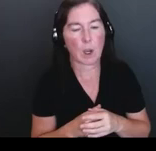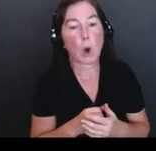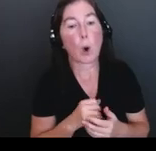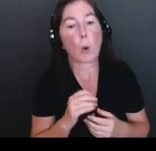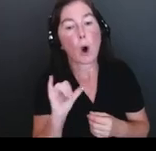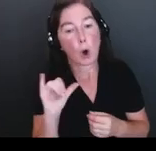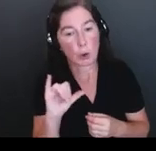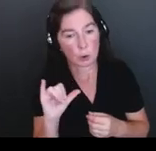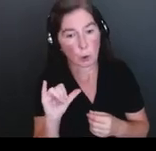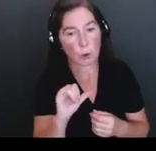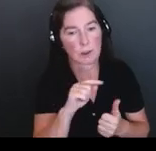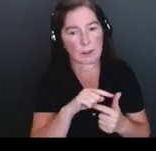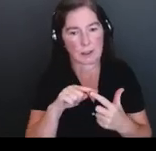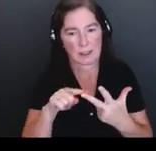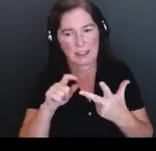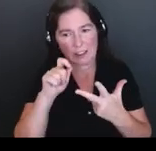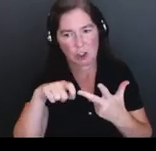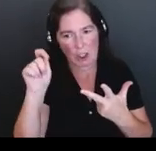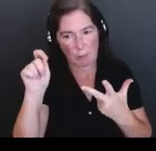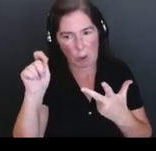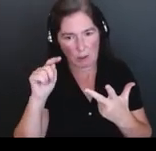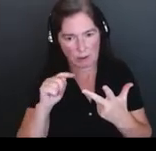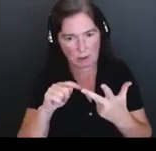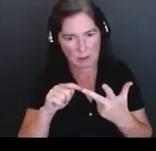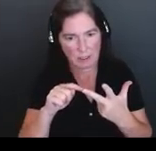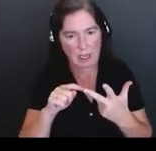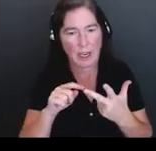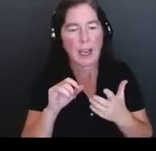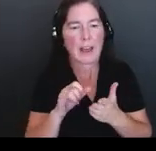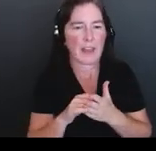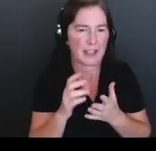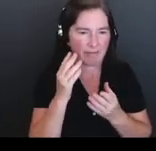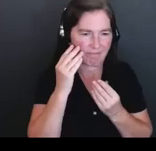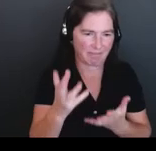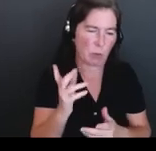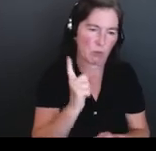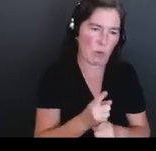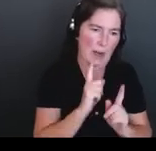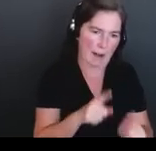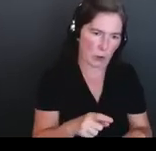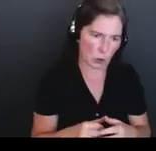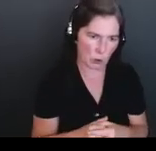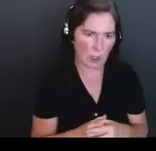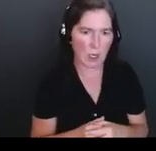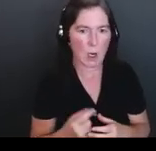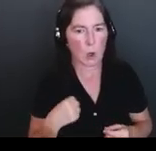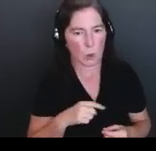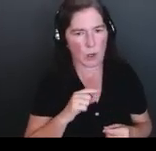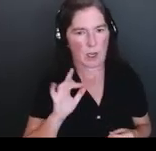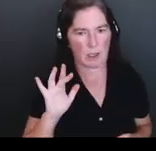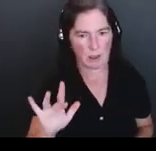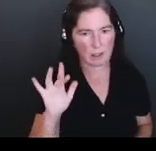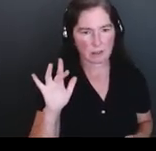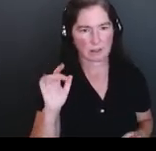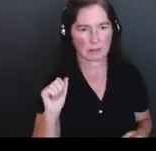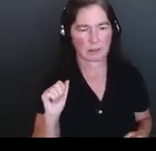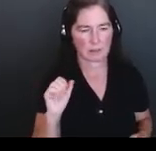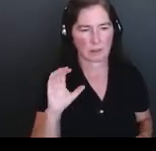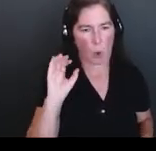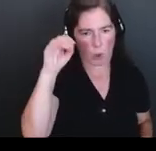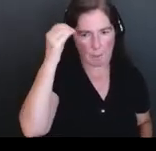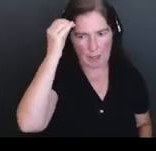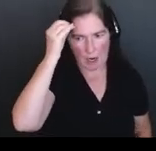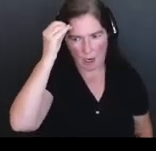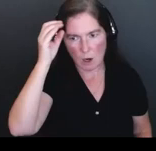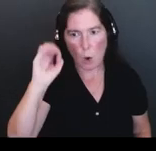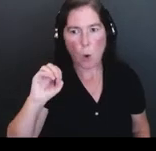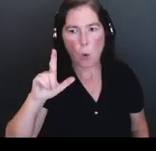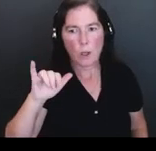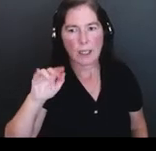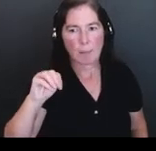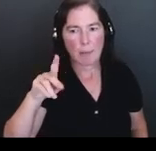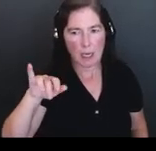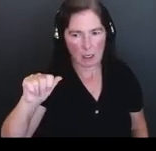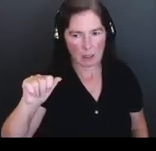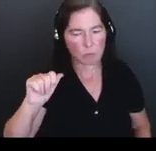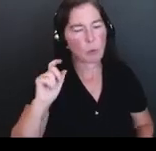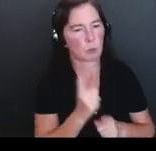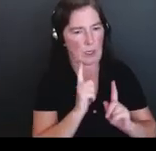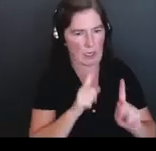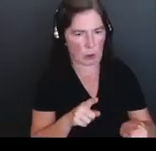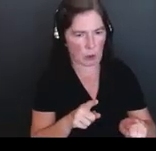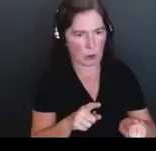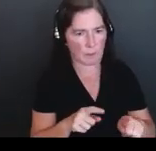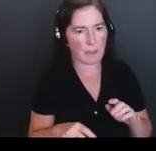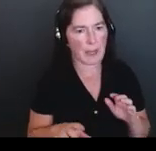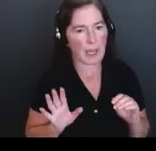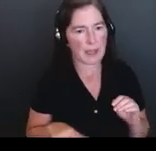Maybe there's a next step if they get it right you want to give them directions for what to do when they see this kind of feedback.